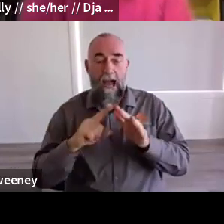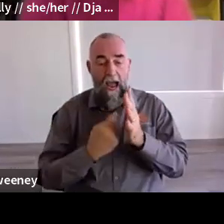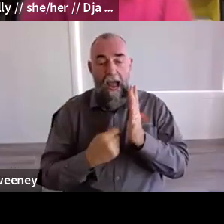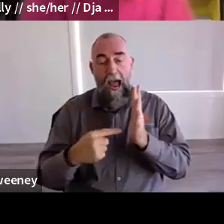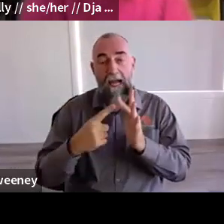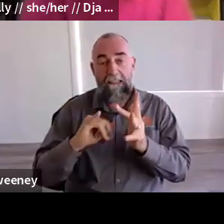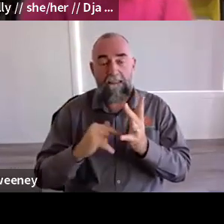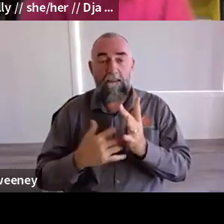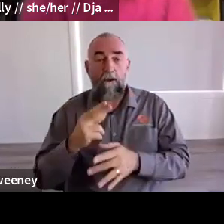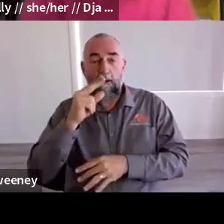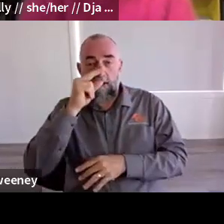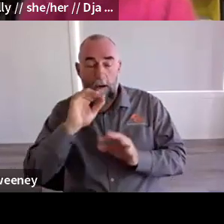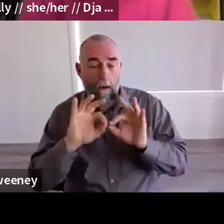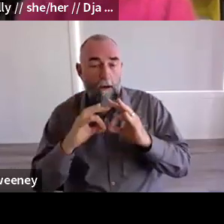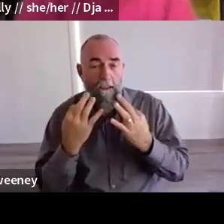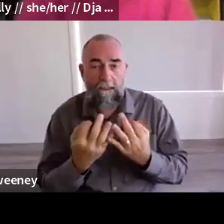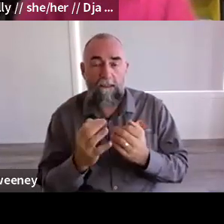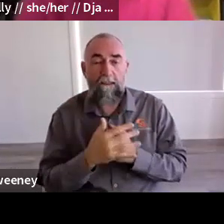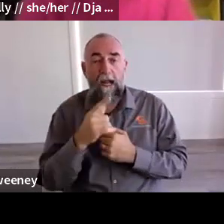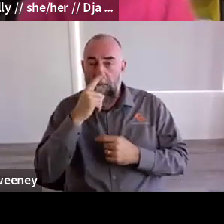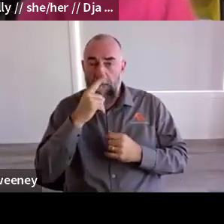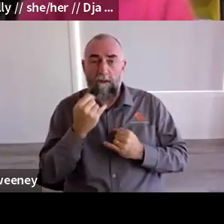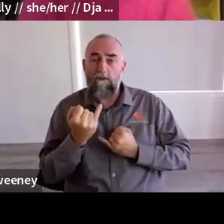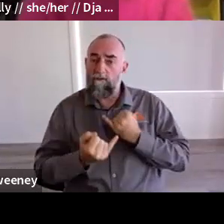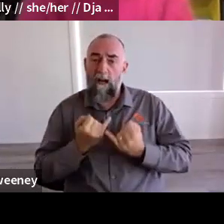different kind of influence, then, yeah, it's really tricky. I think when